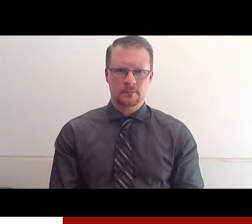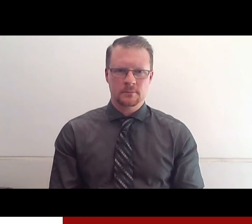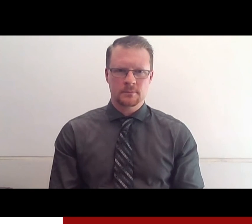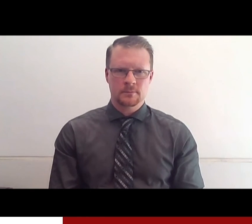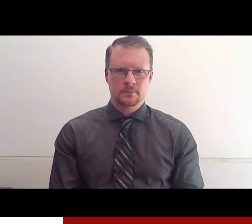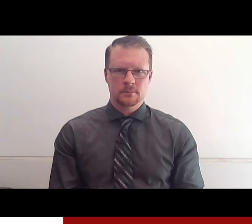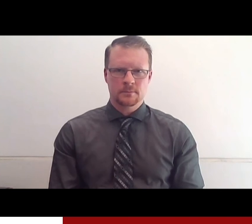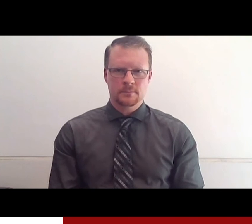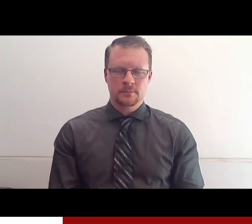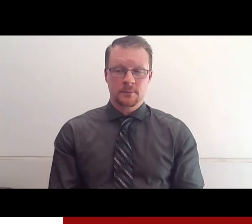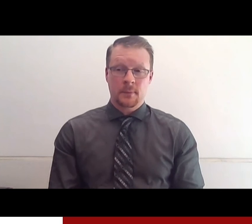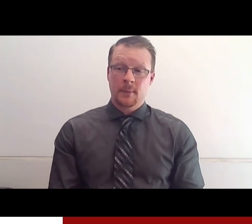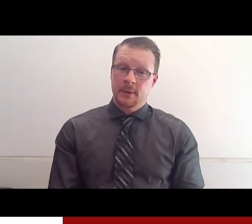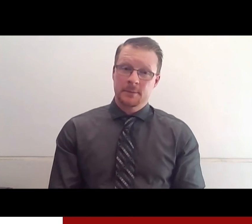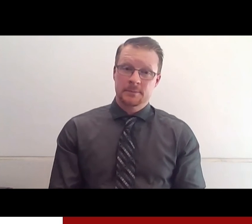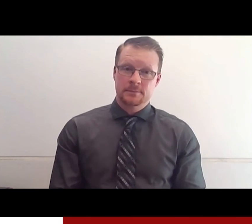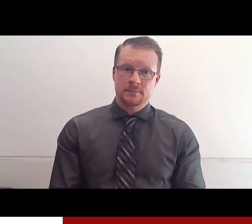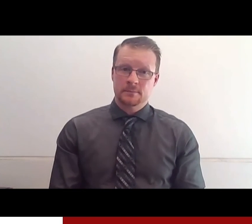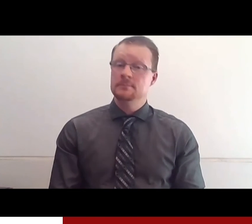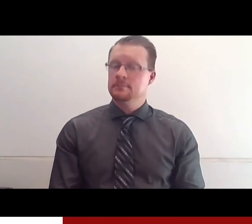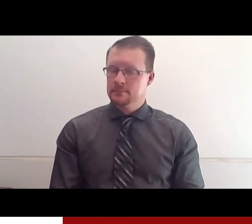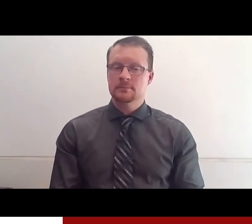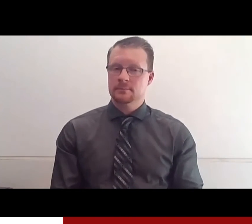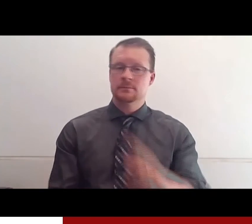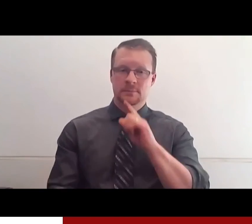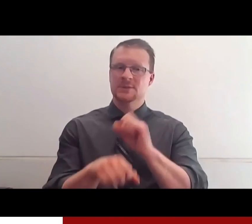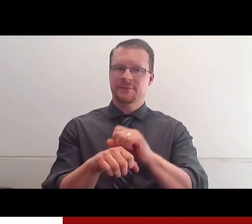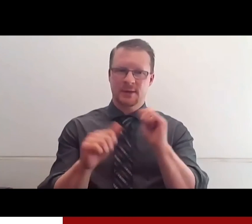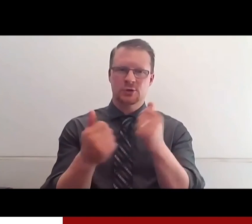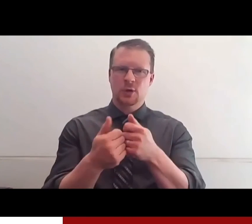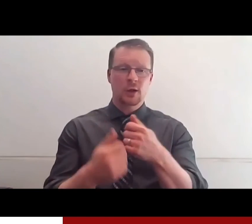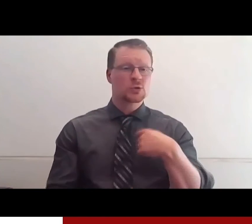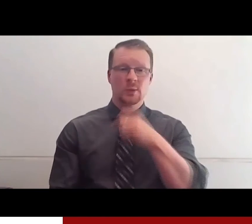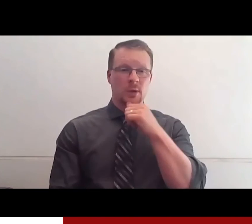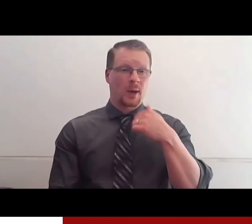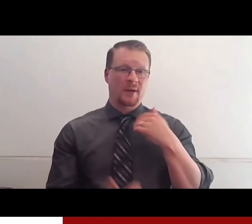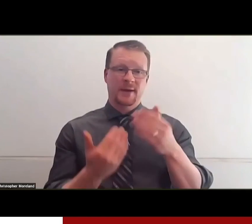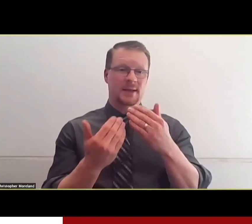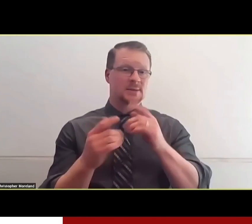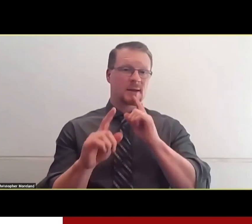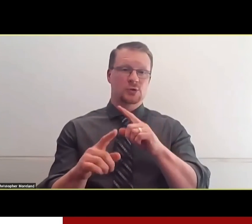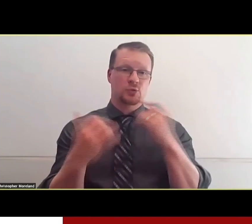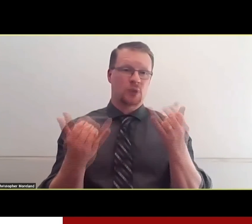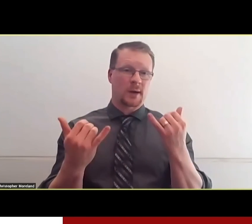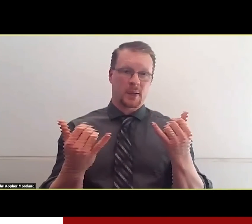what would you do in that situation? That's a challenge. Definitely a challenge.